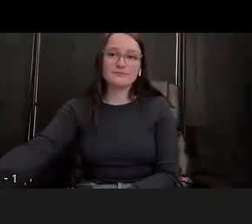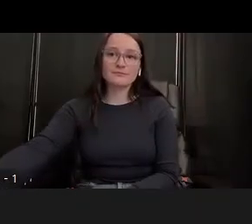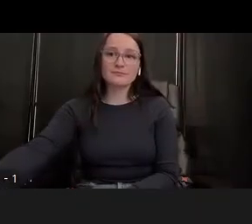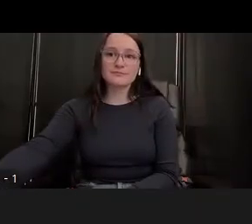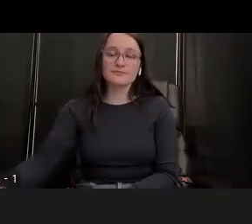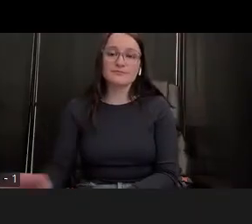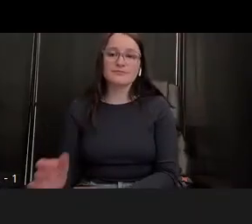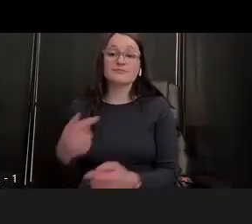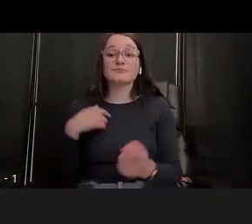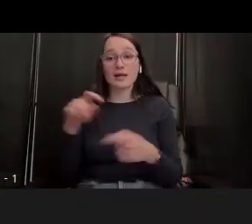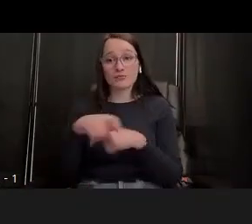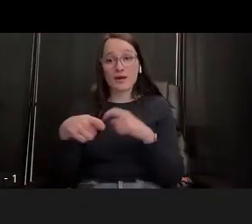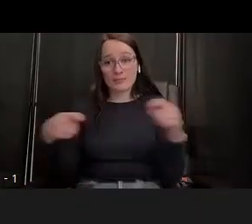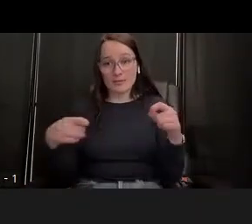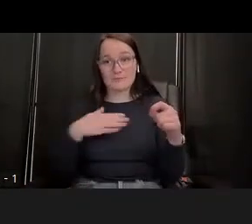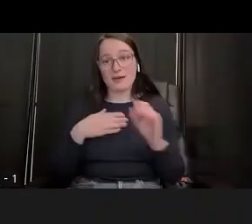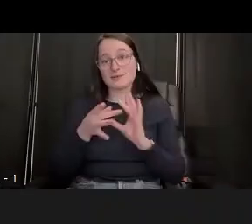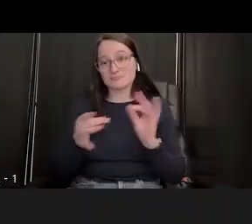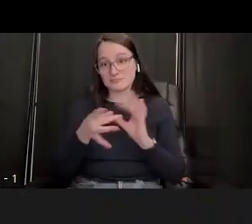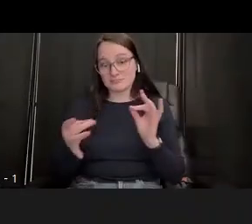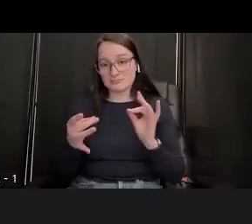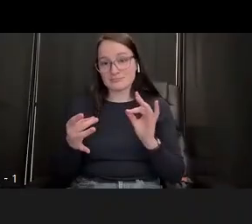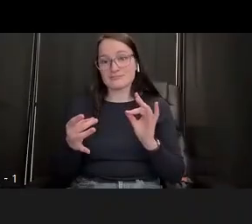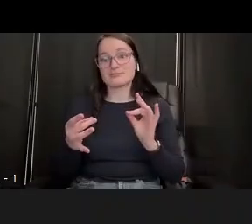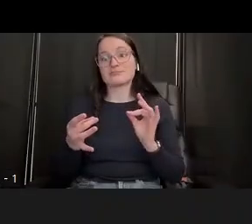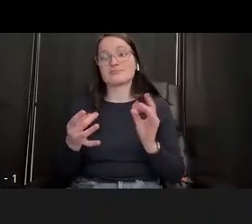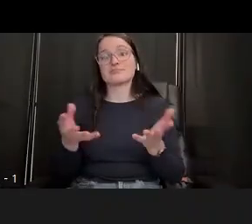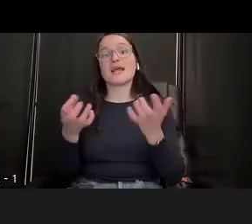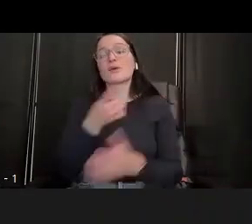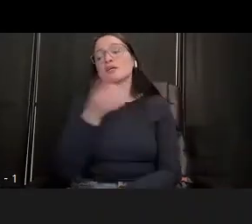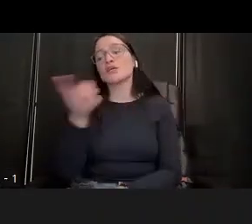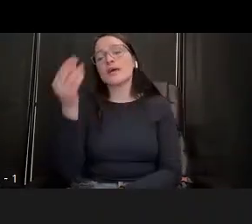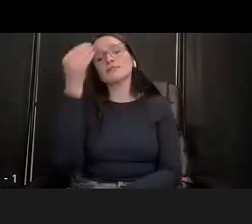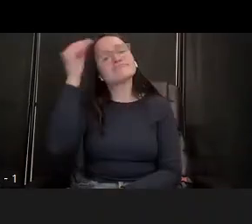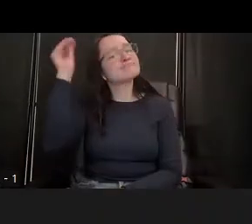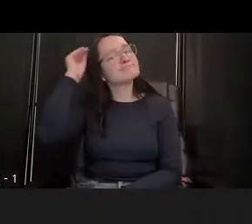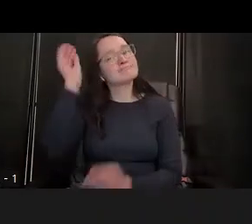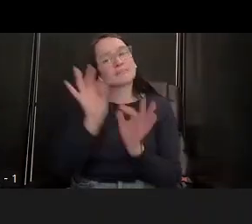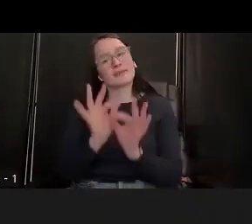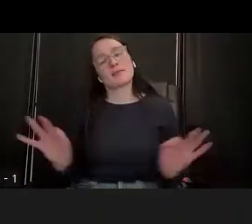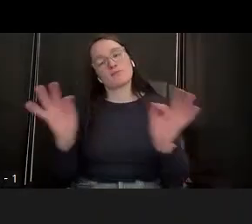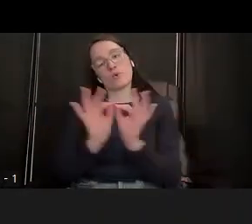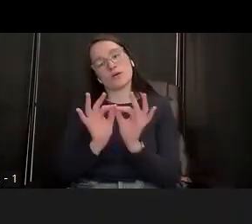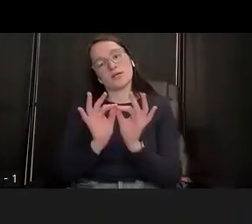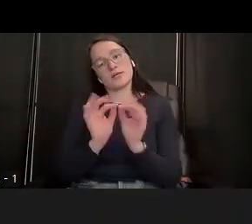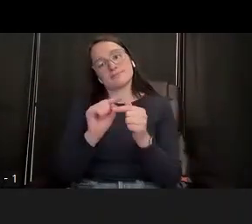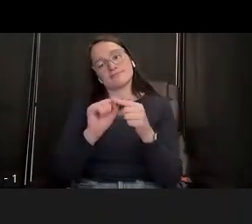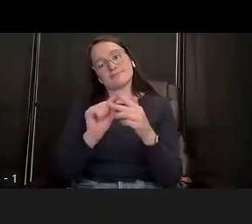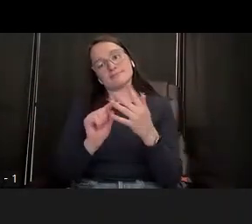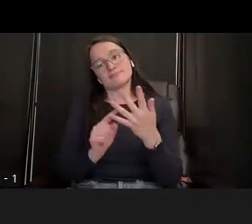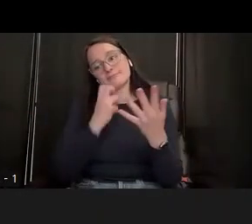take away or I'd like us to take away the core principles here is that accessible environments